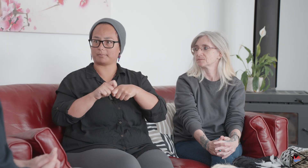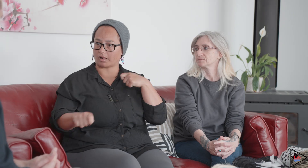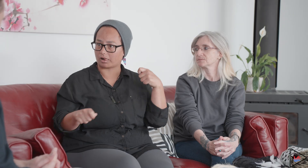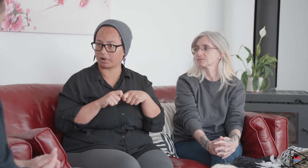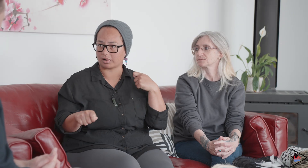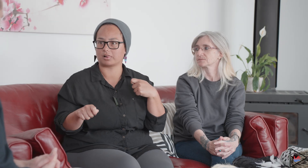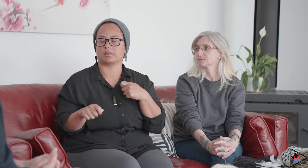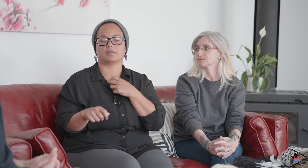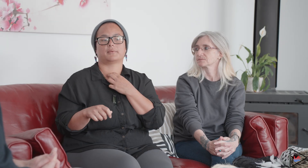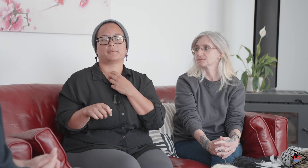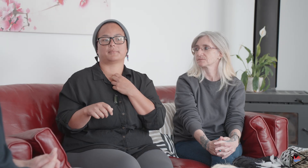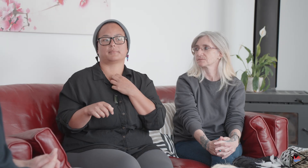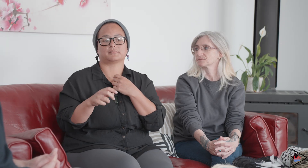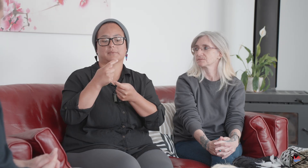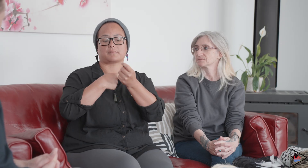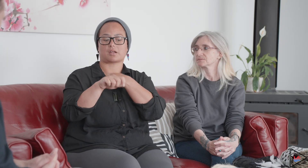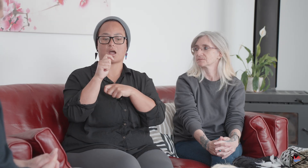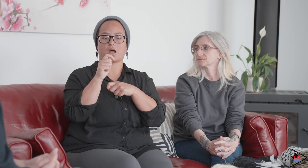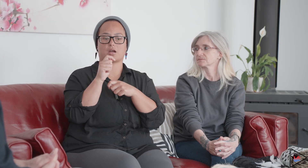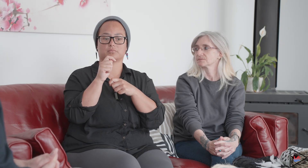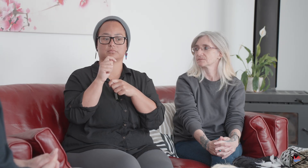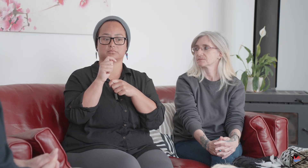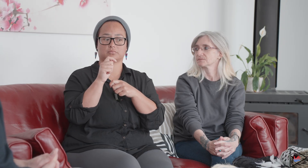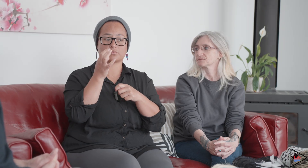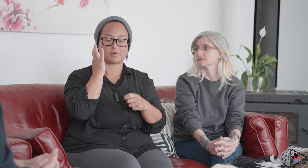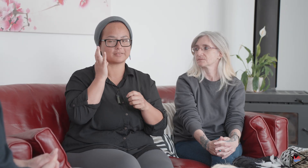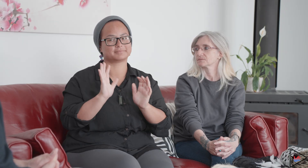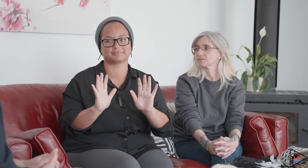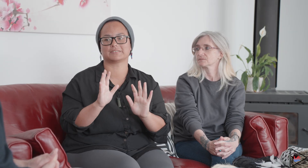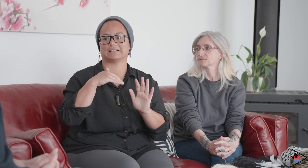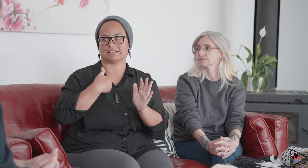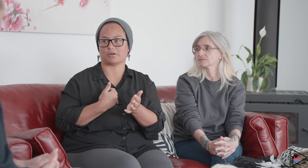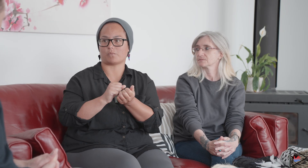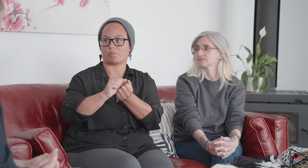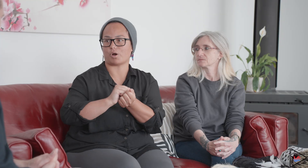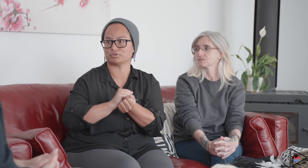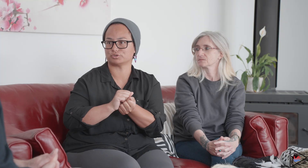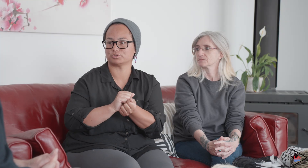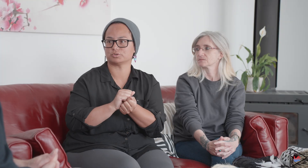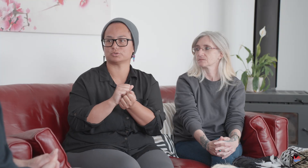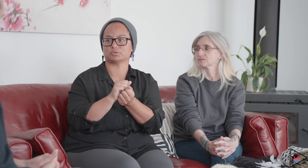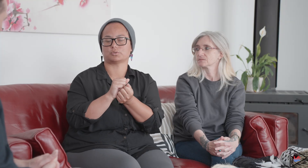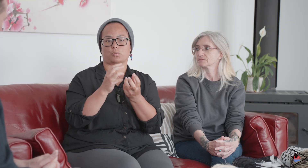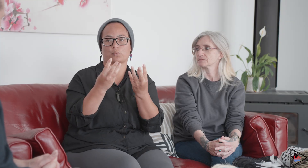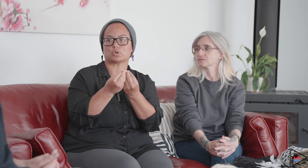then I start doing the scraping on both sides of the of the harakeke leaf. It's not white at